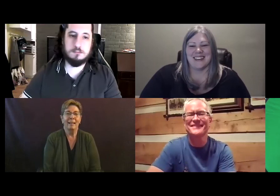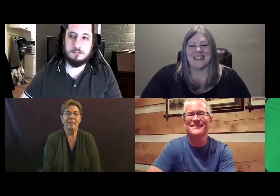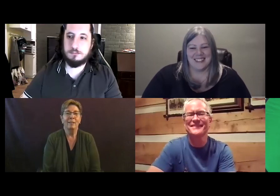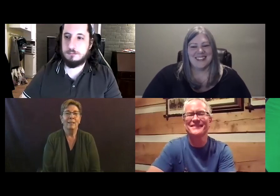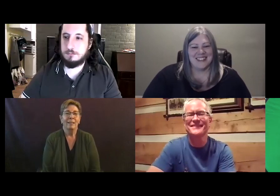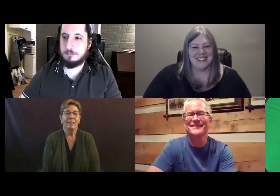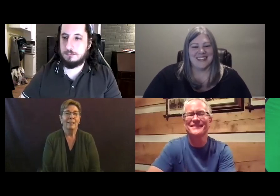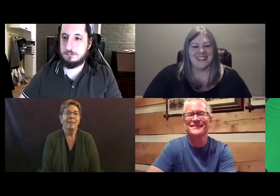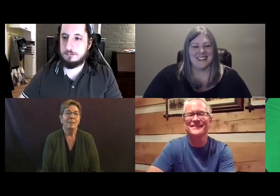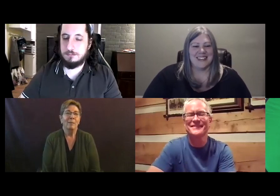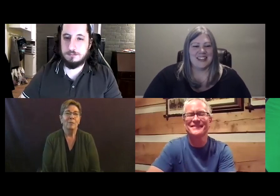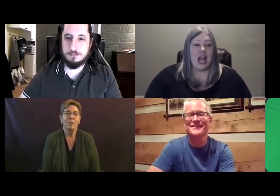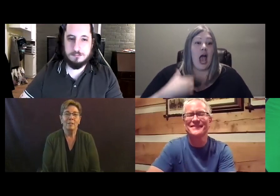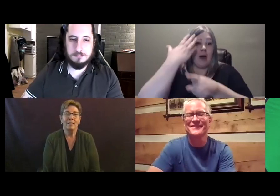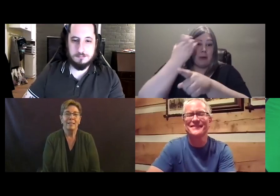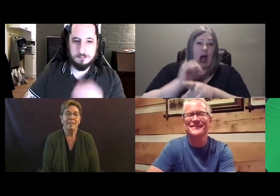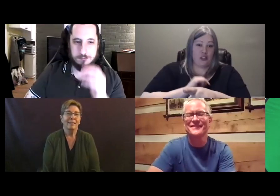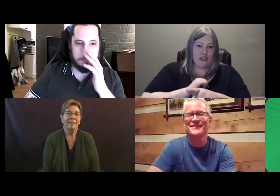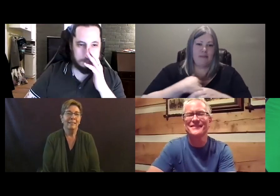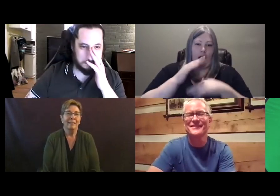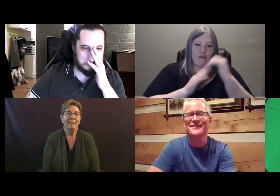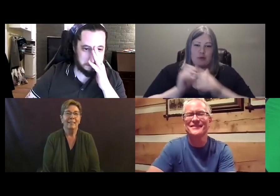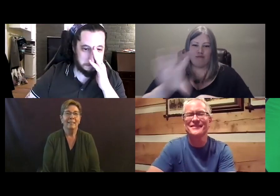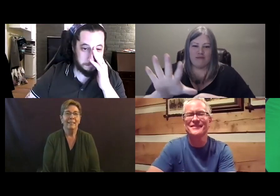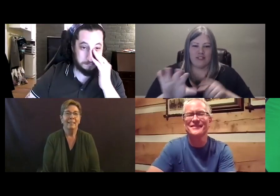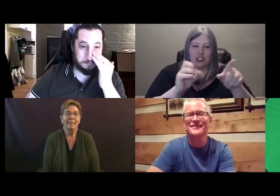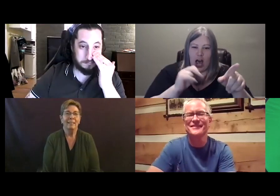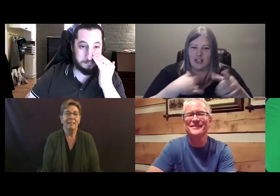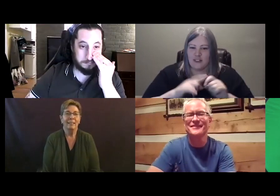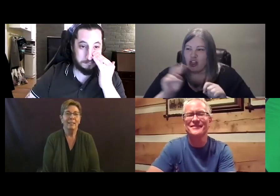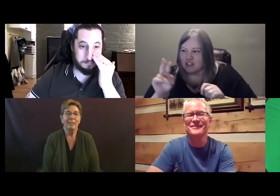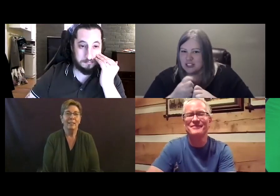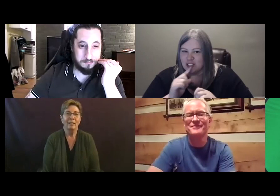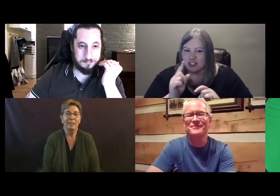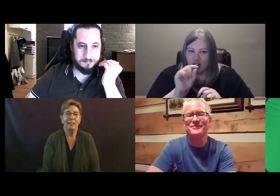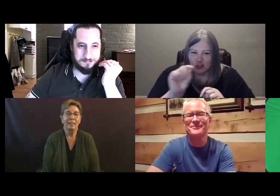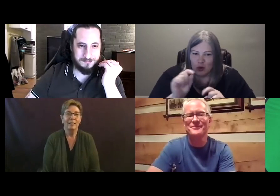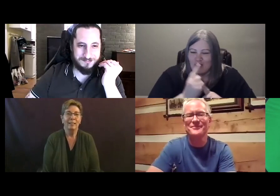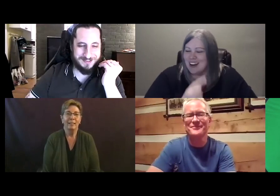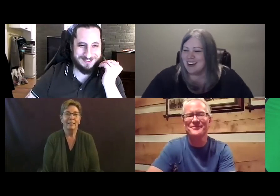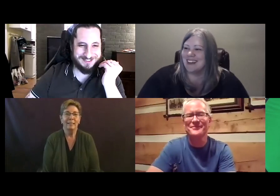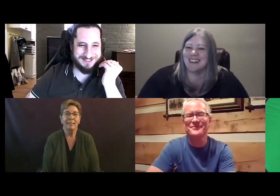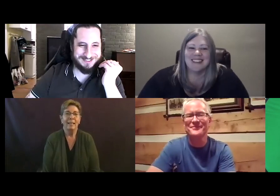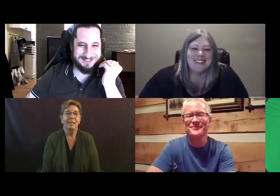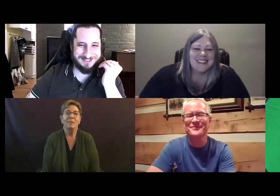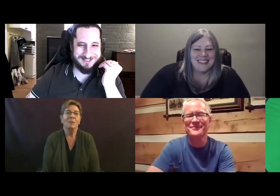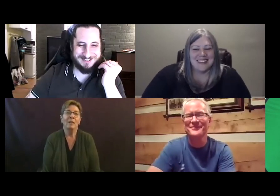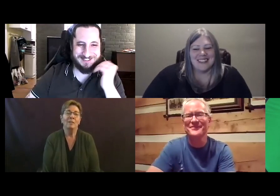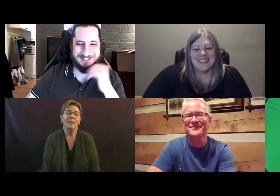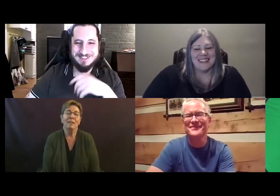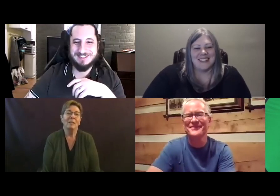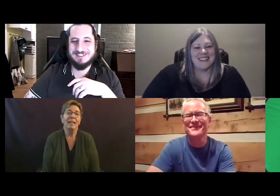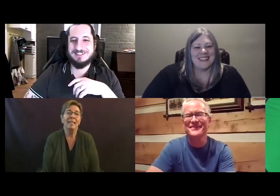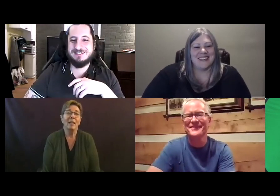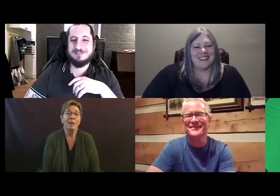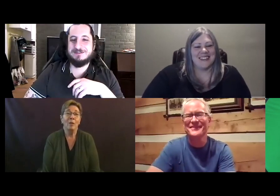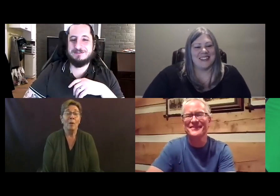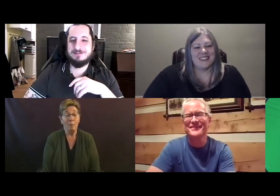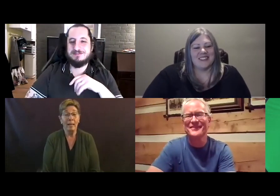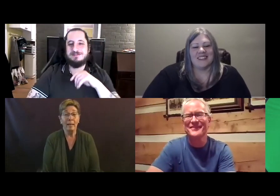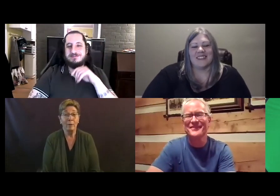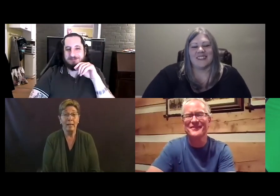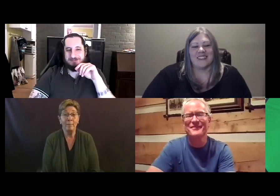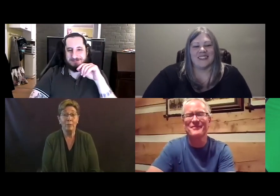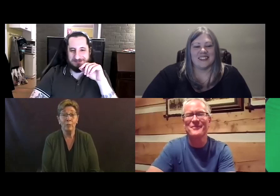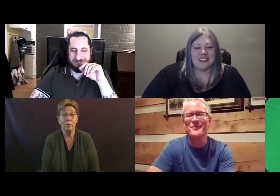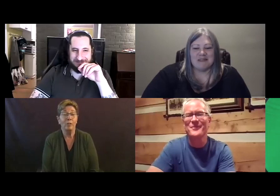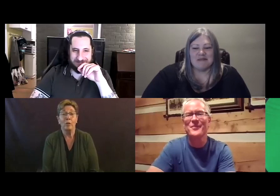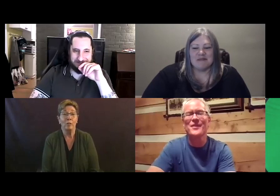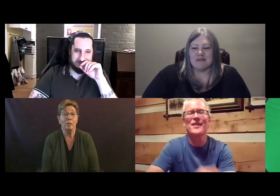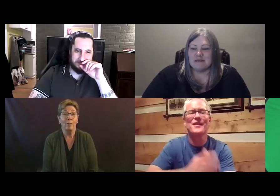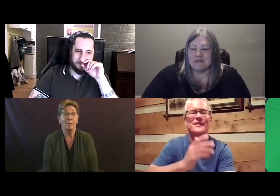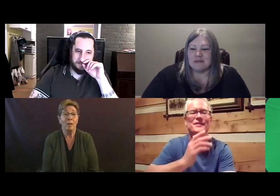Katie: When I e-mail you Trish, it just comes automatically.